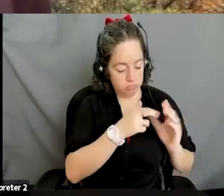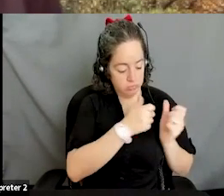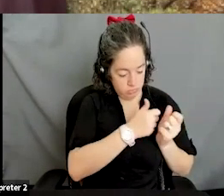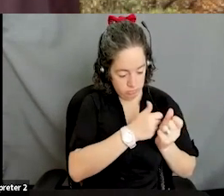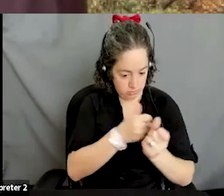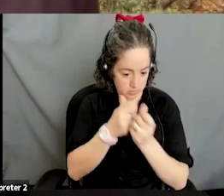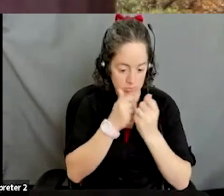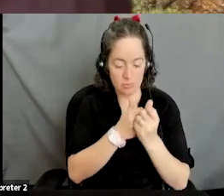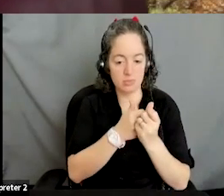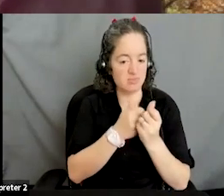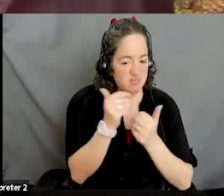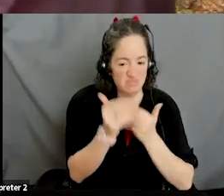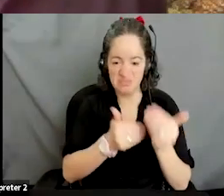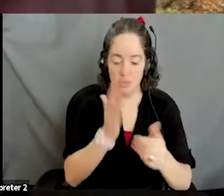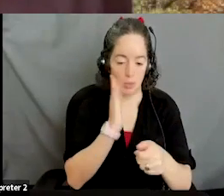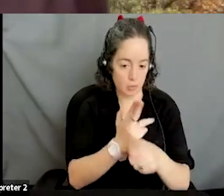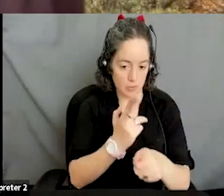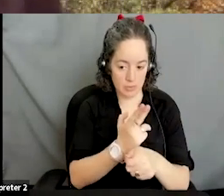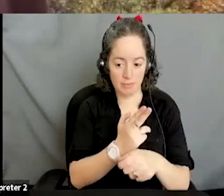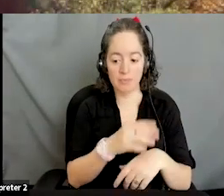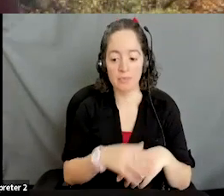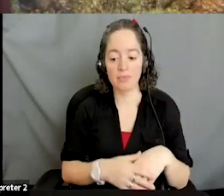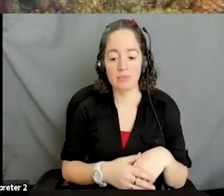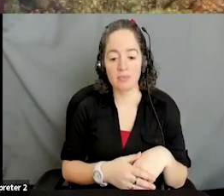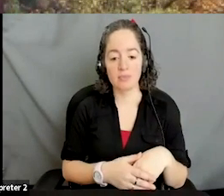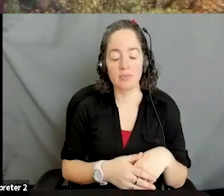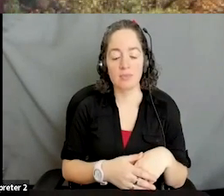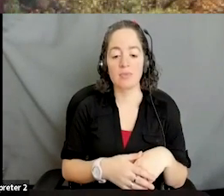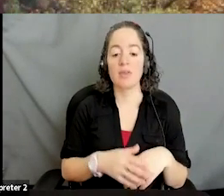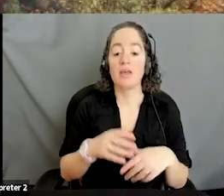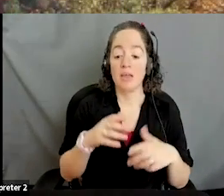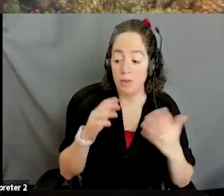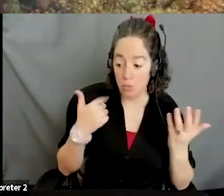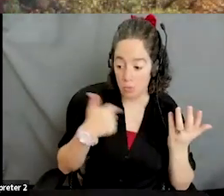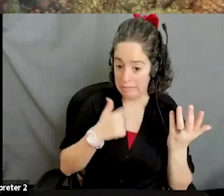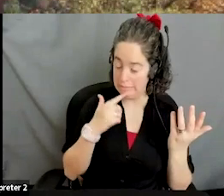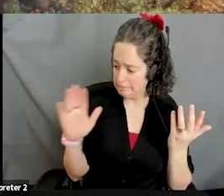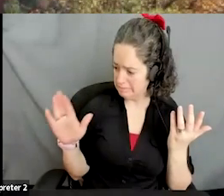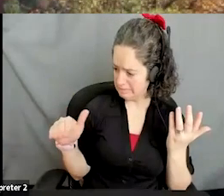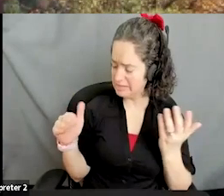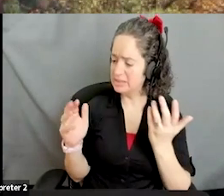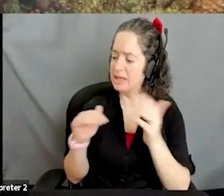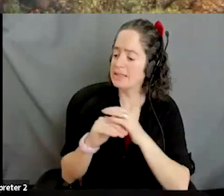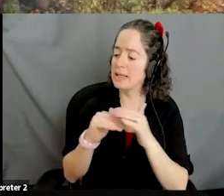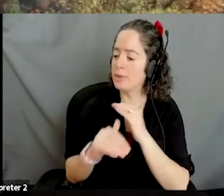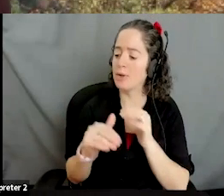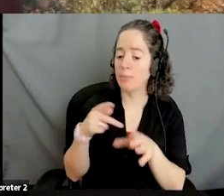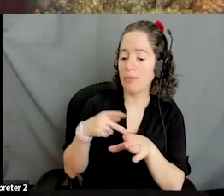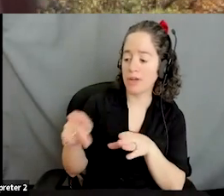We ran those internal standards through an accessibility professional, [?], if anybody's familiar with her.